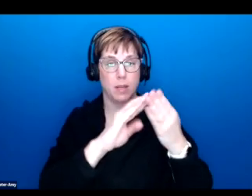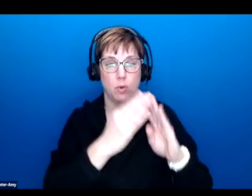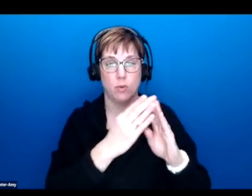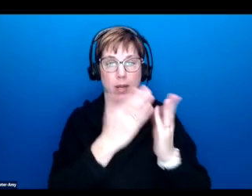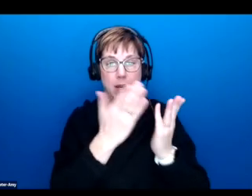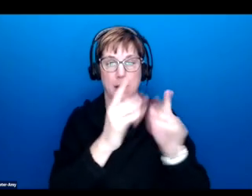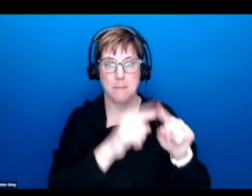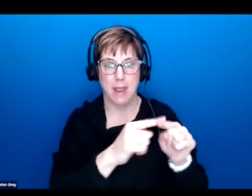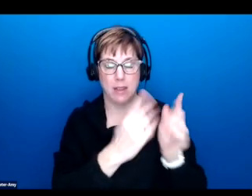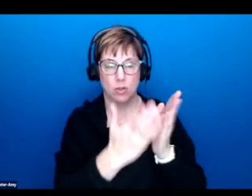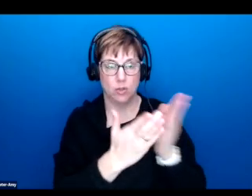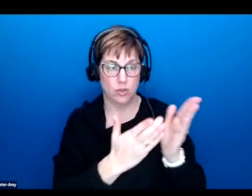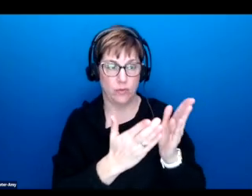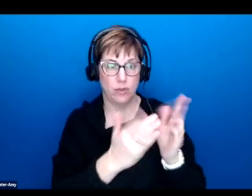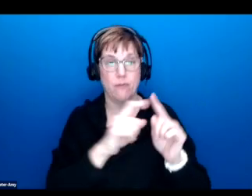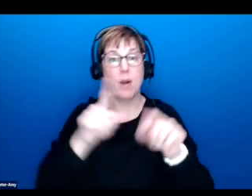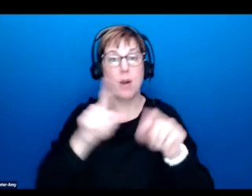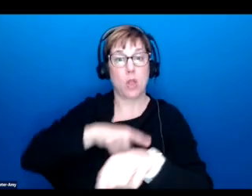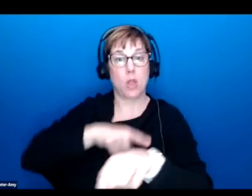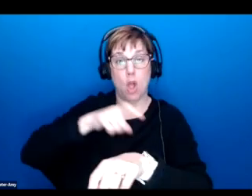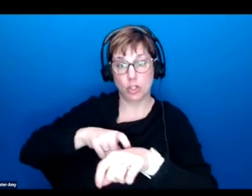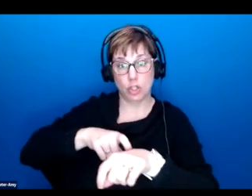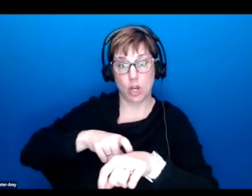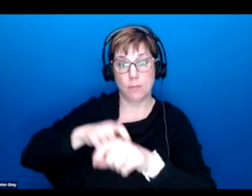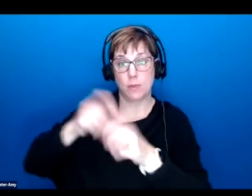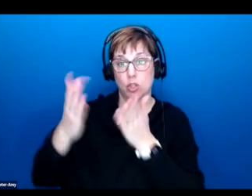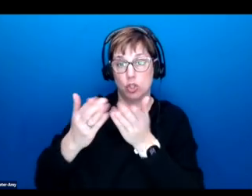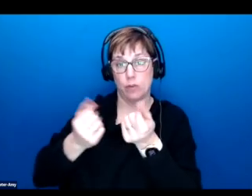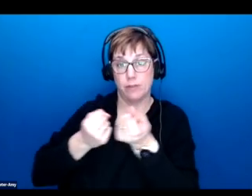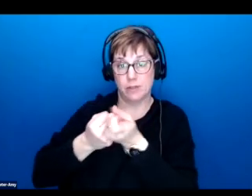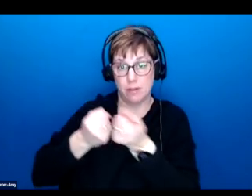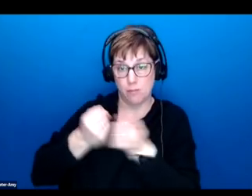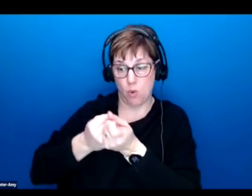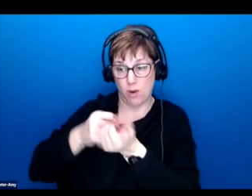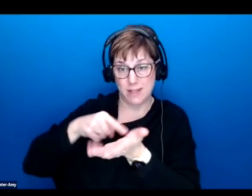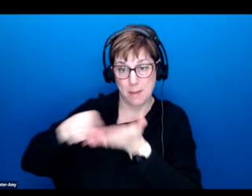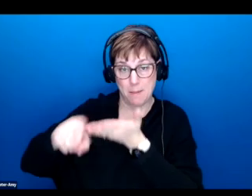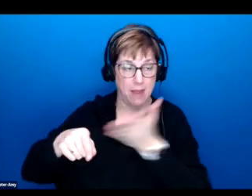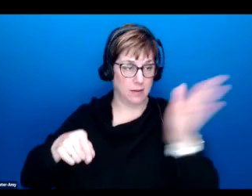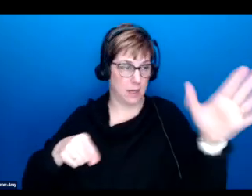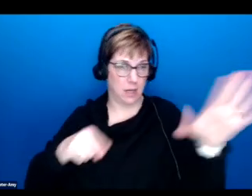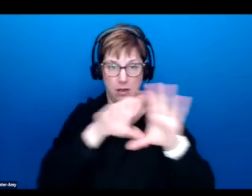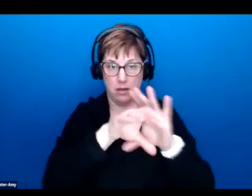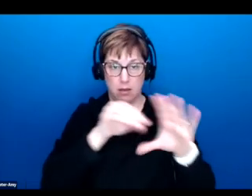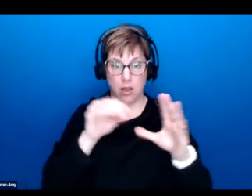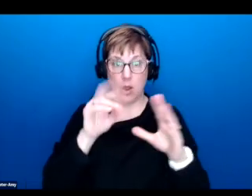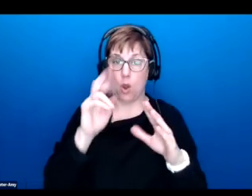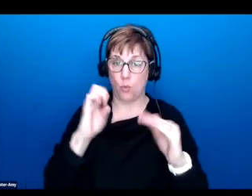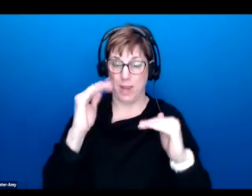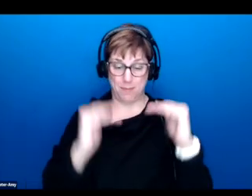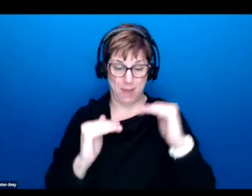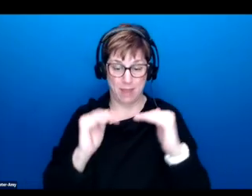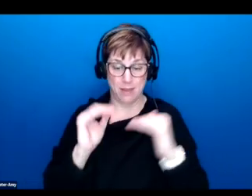the total long term services and support spending. And while a rebalancing ratio is helpful,